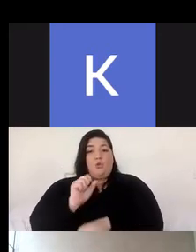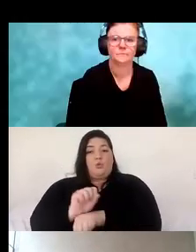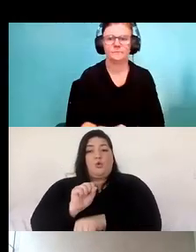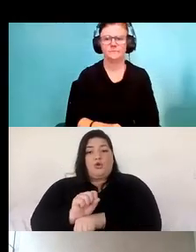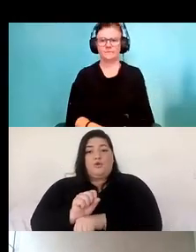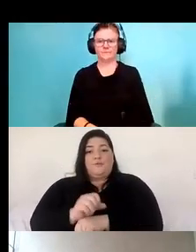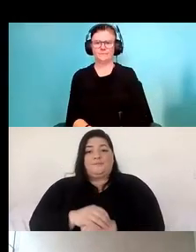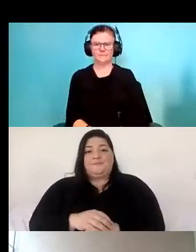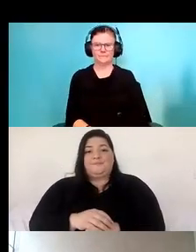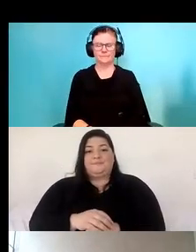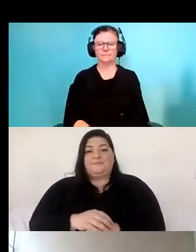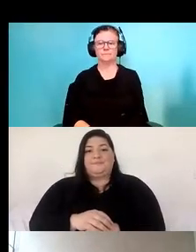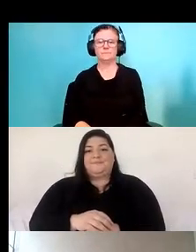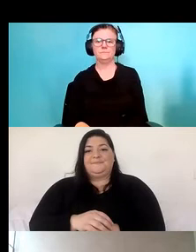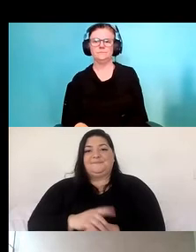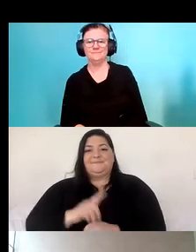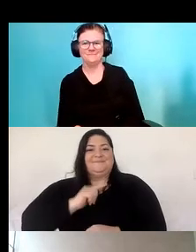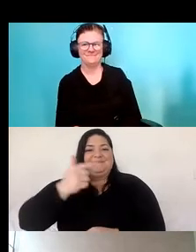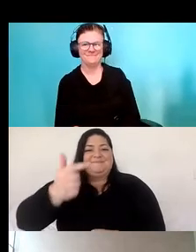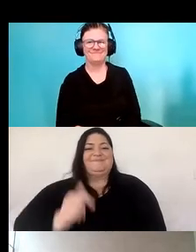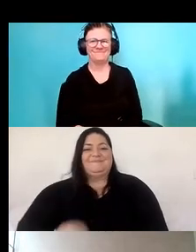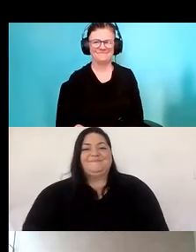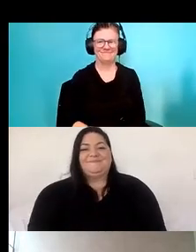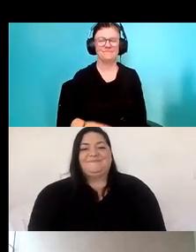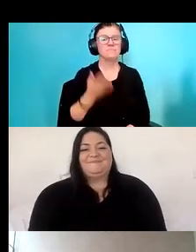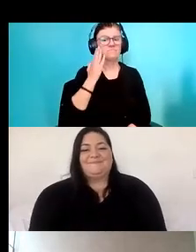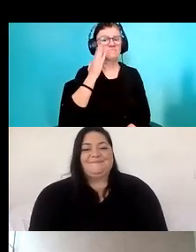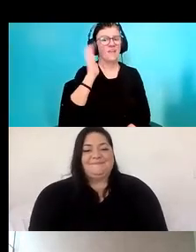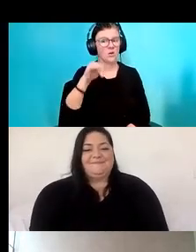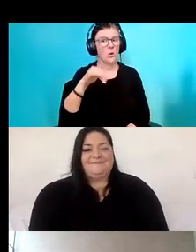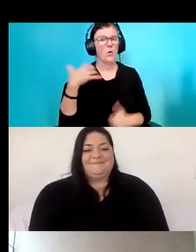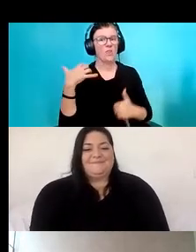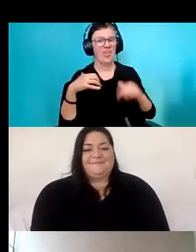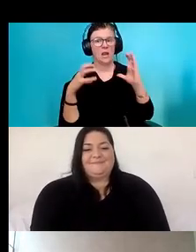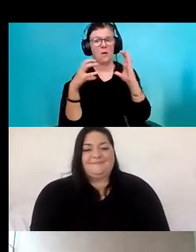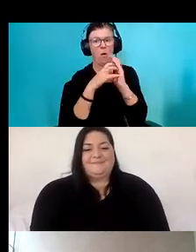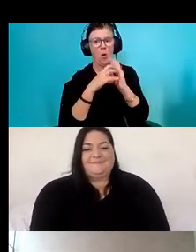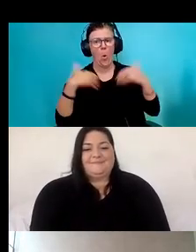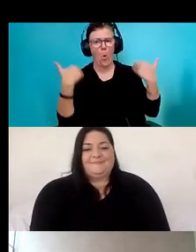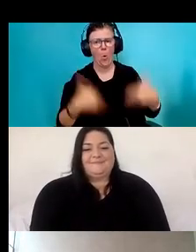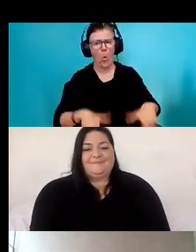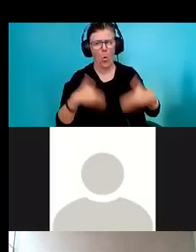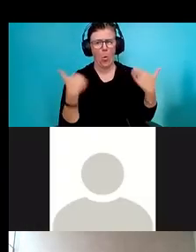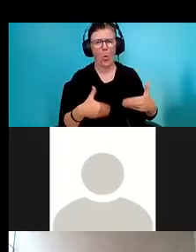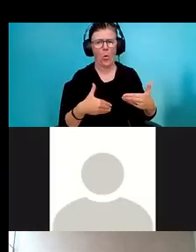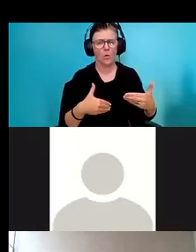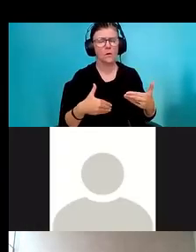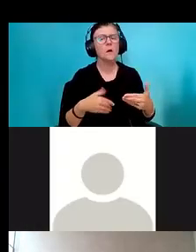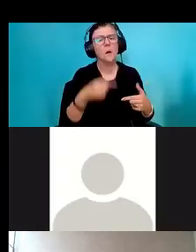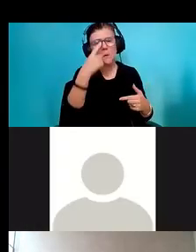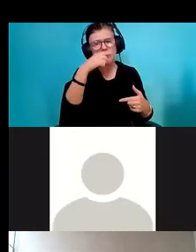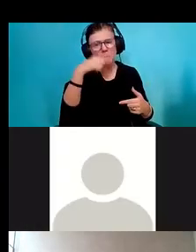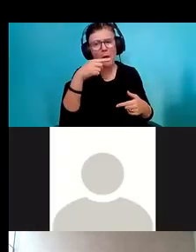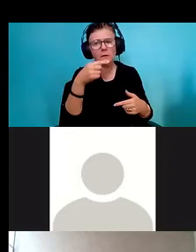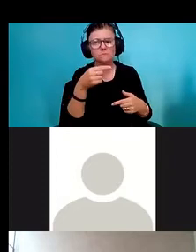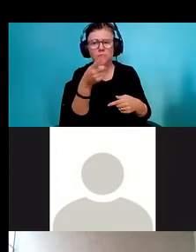Now that's a lot, but I'm going to ask all of you to weigh in on what makes this a strong narrative.